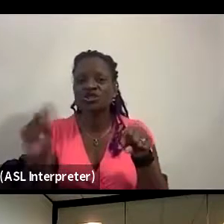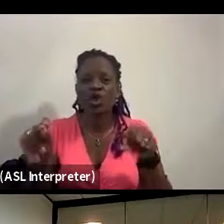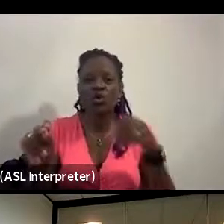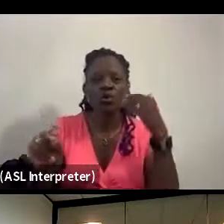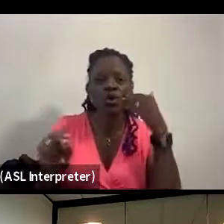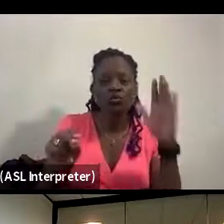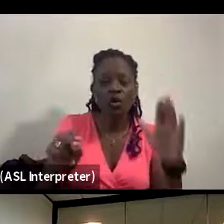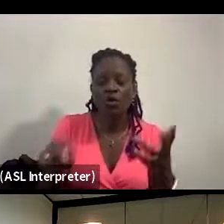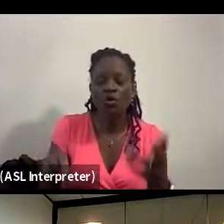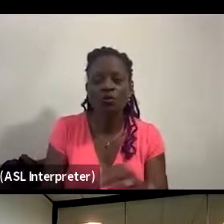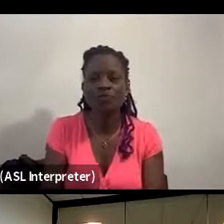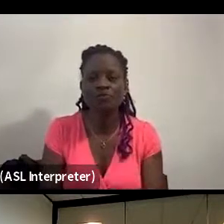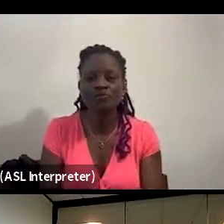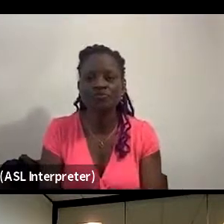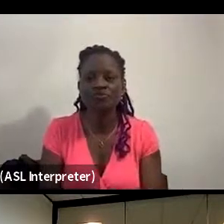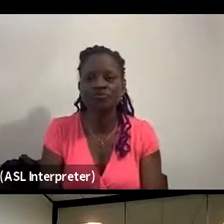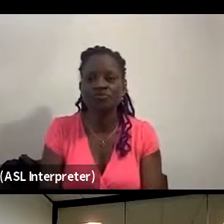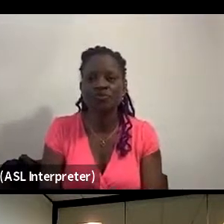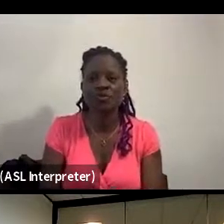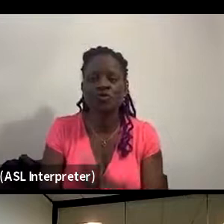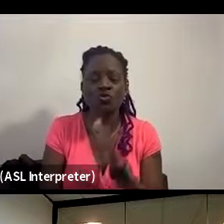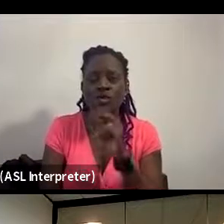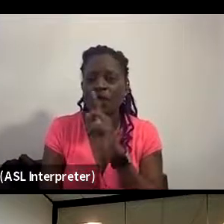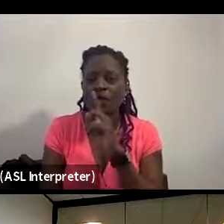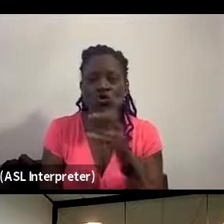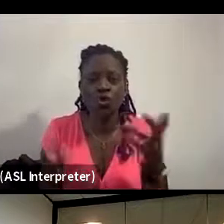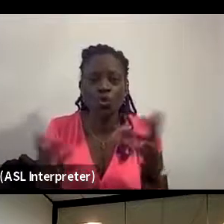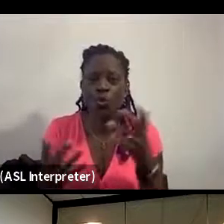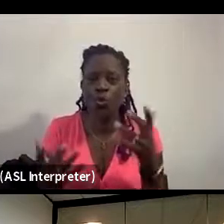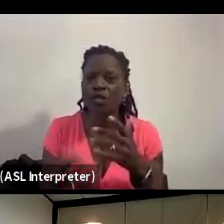And we're not going to have the outcomes that other parts of the country and other parts of the world have had.